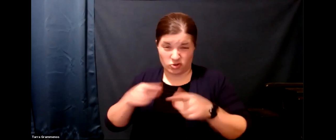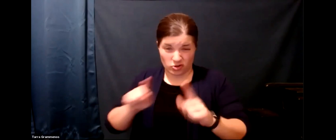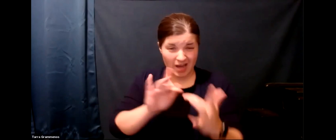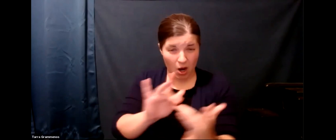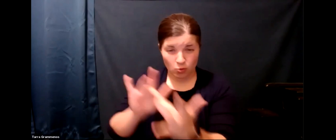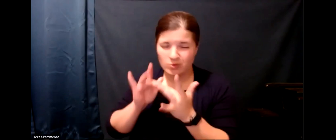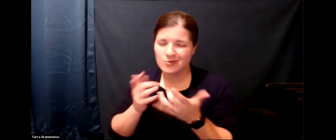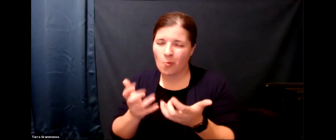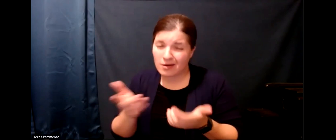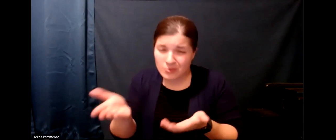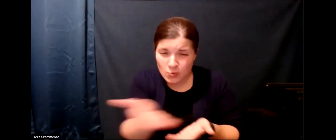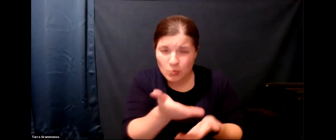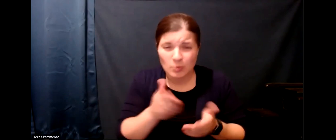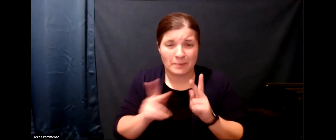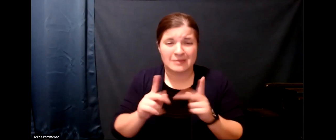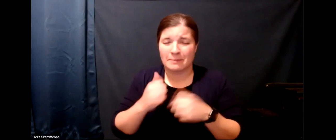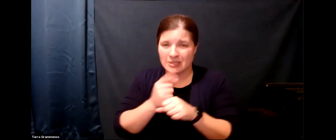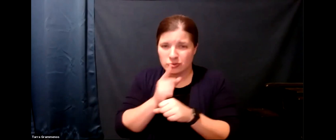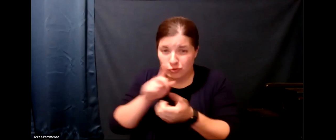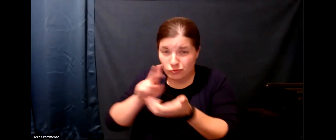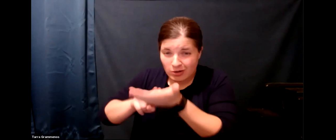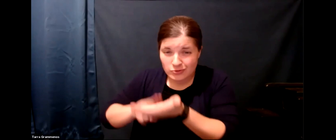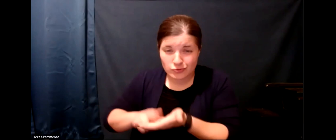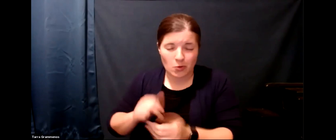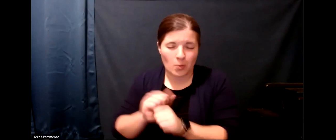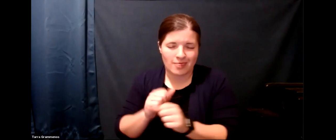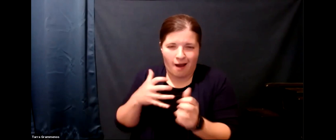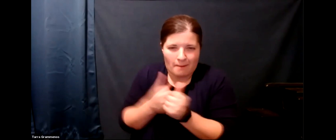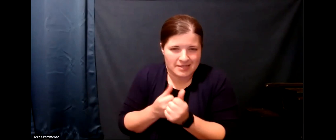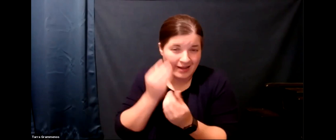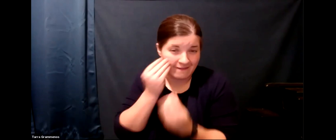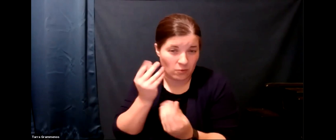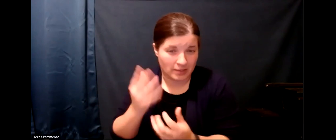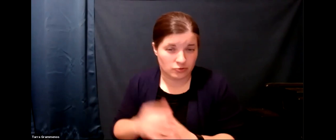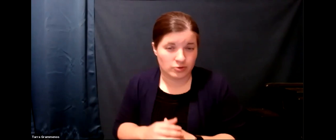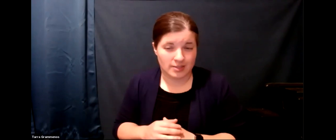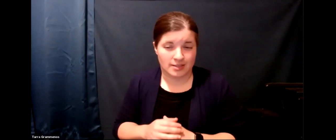folks to register. If they can register first and update their voter